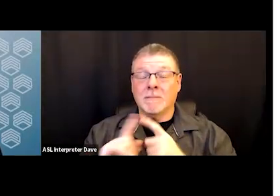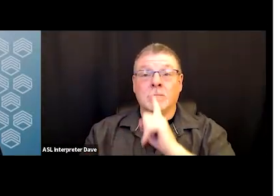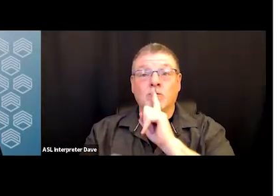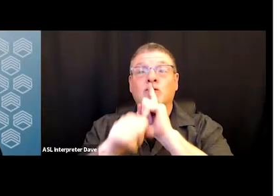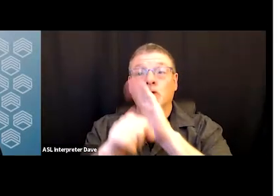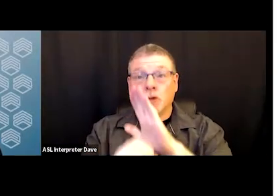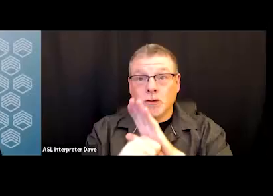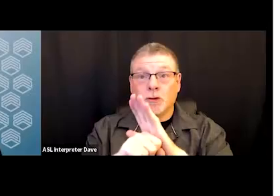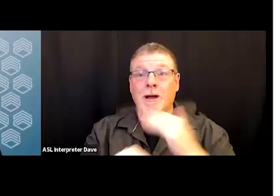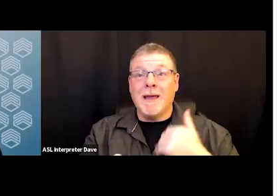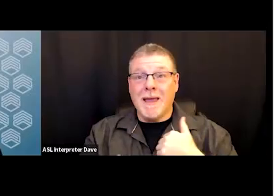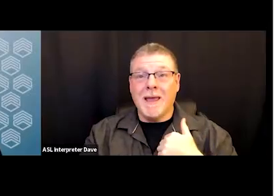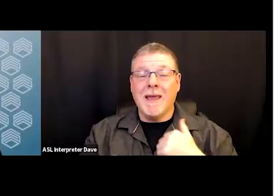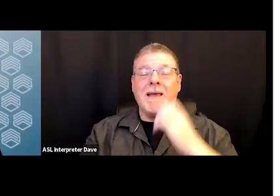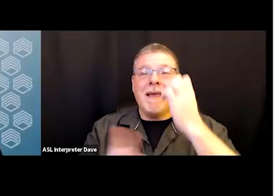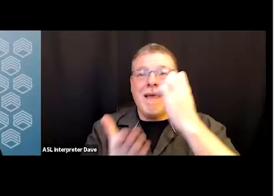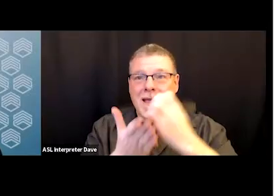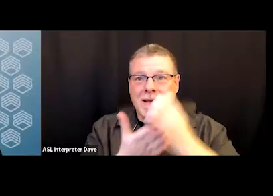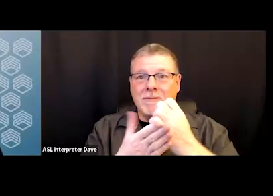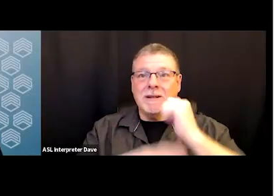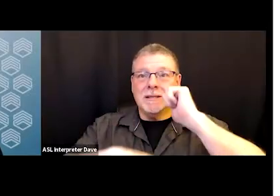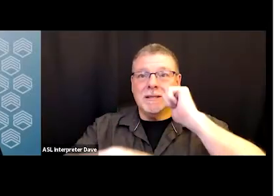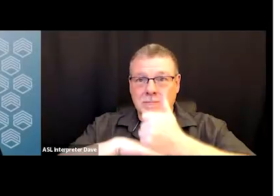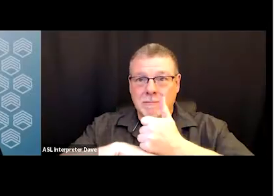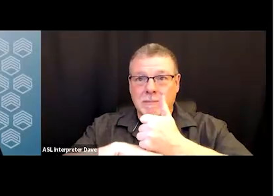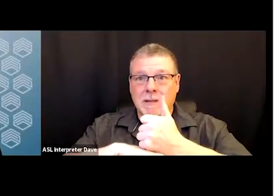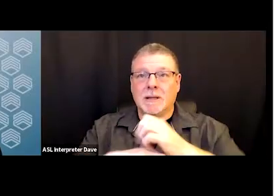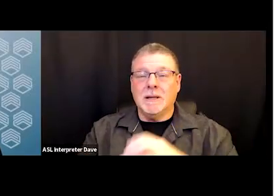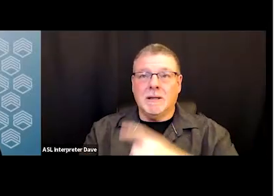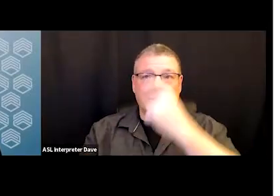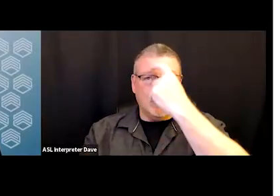good evidence-based trauma treatment available